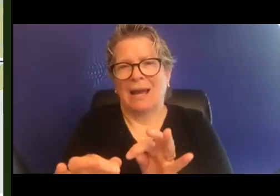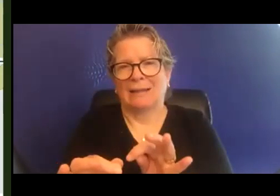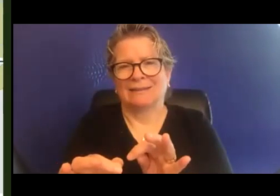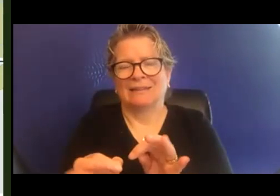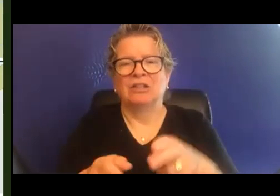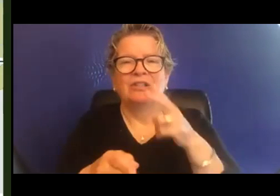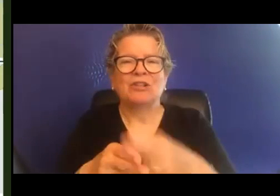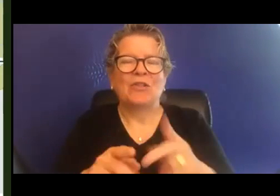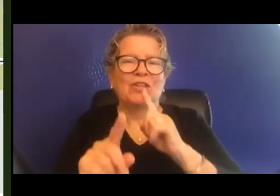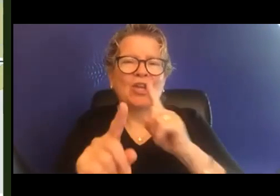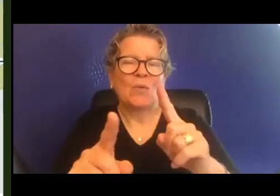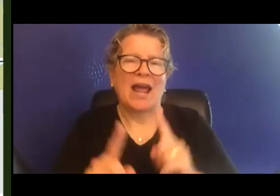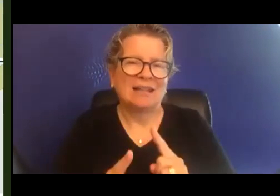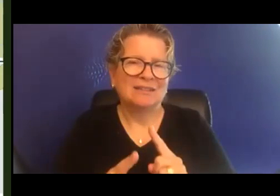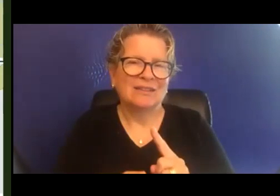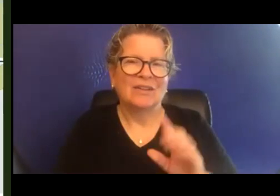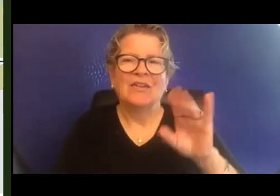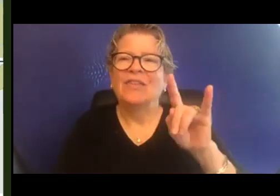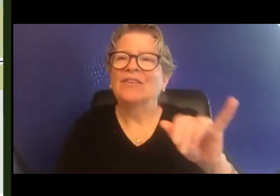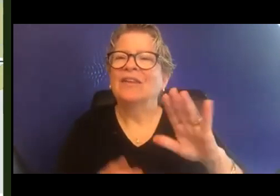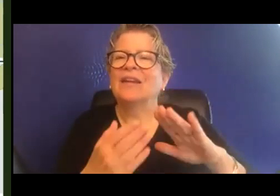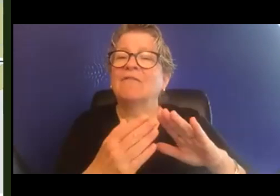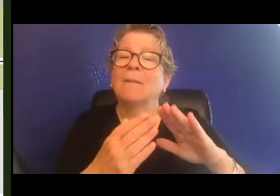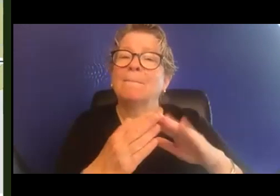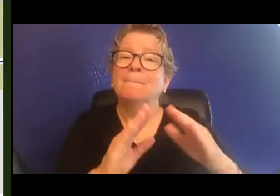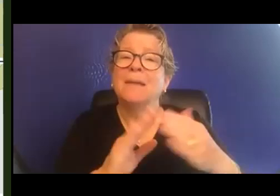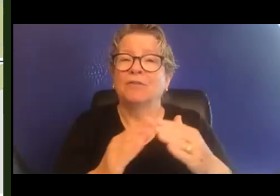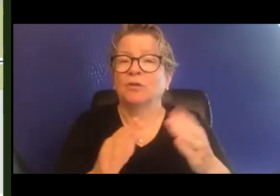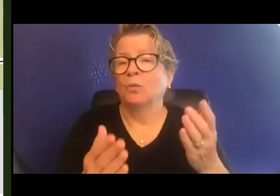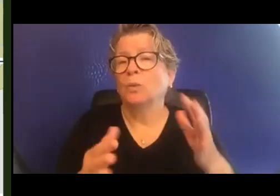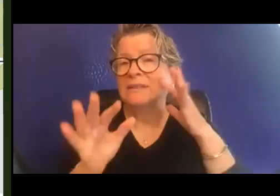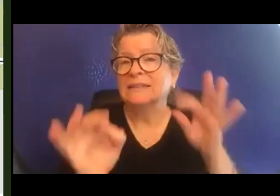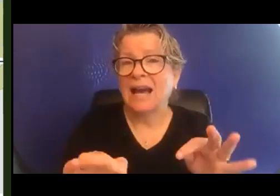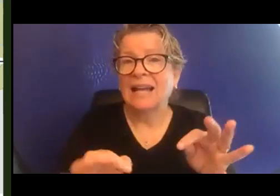Basically the short answer to the question, City of Bellevue will make the final decision.